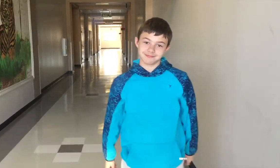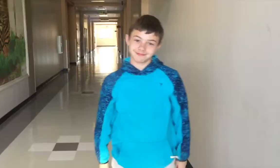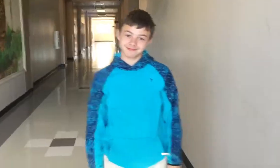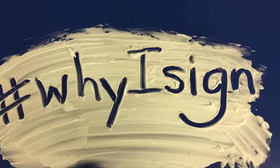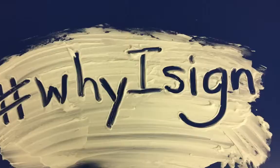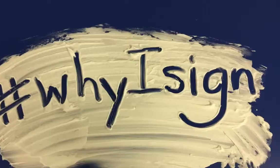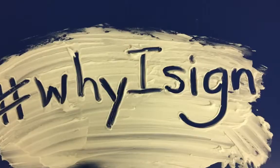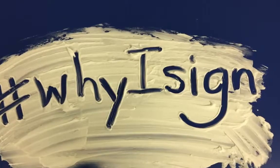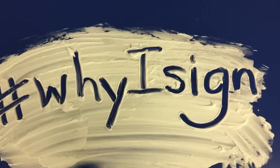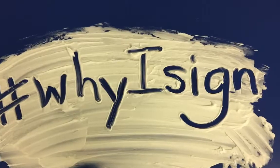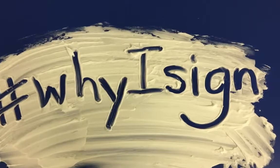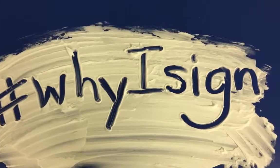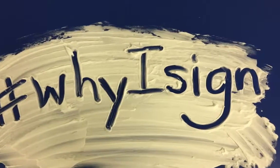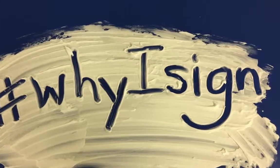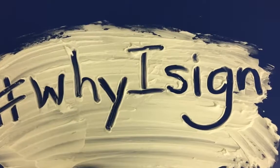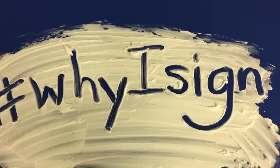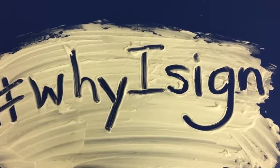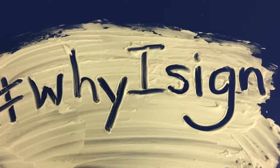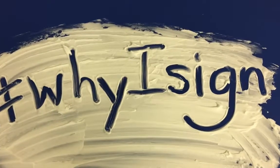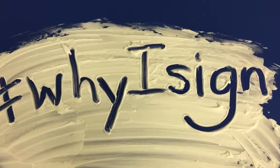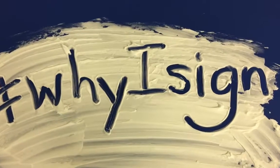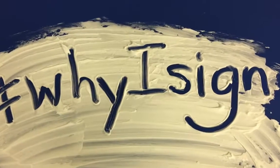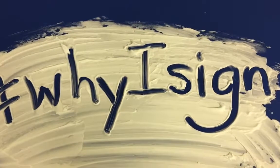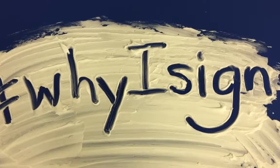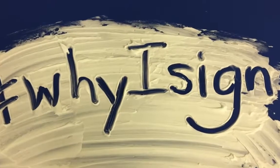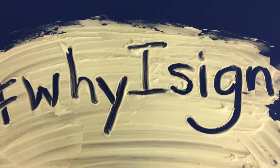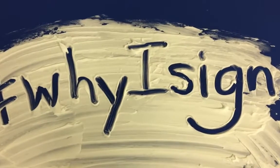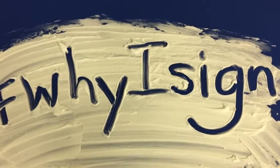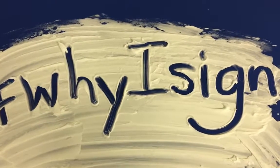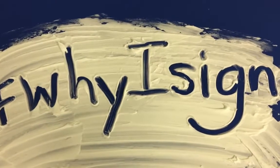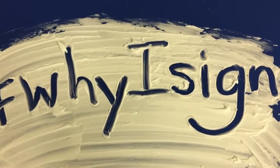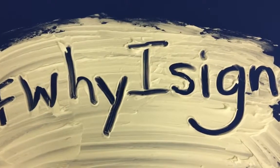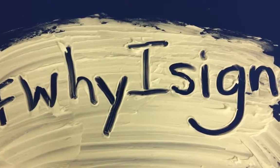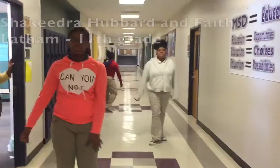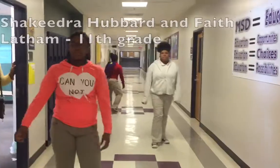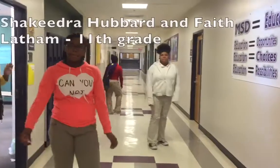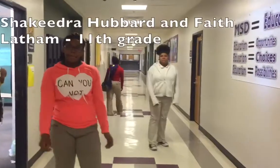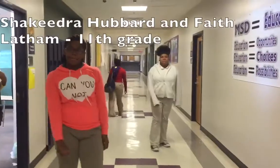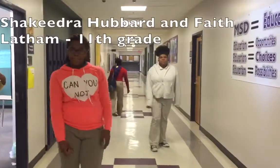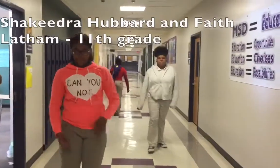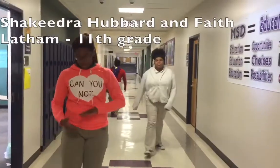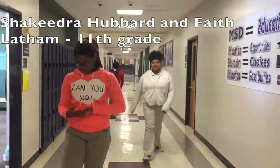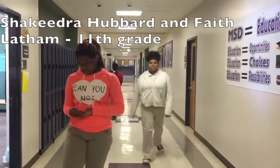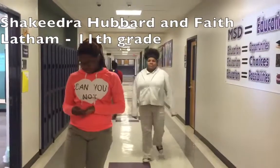I actually know three languages. I know ASL, Spanish, and English.